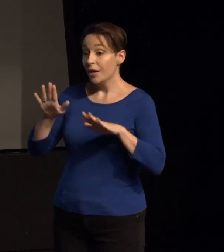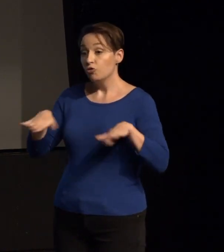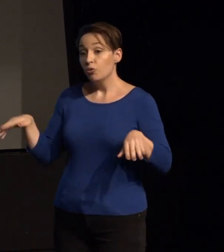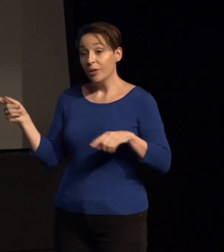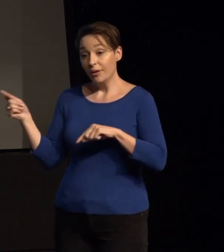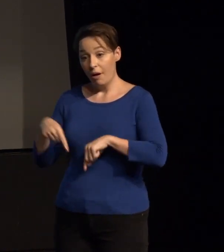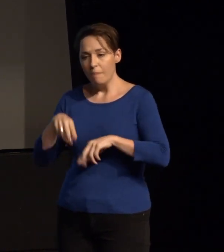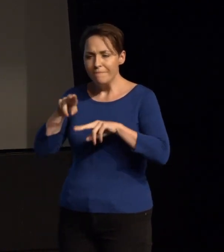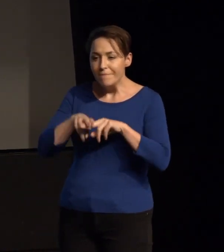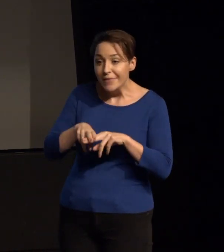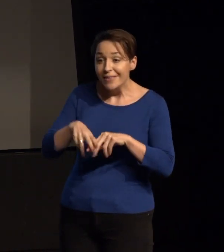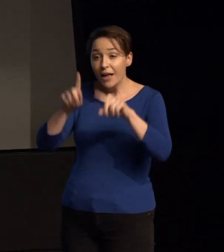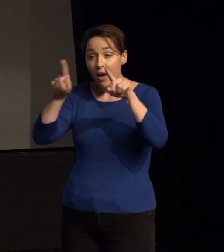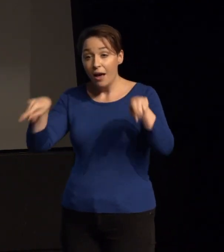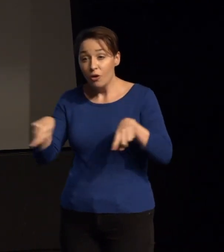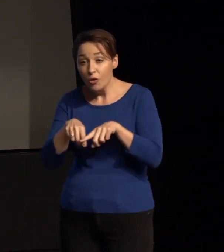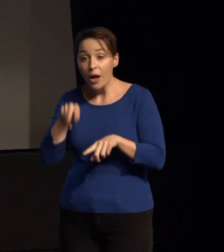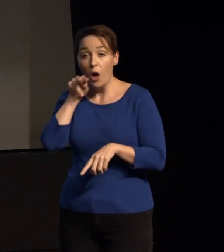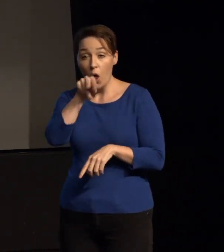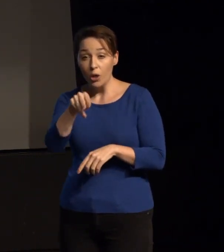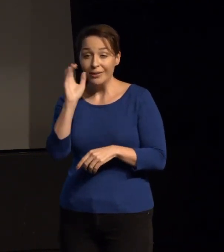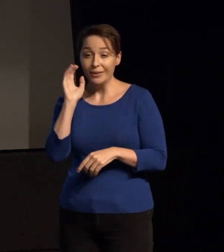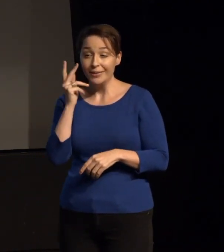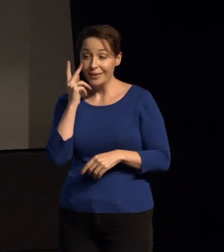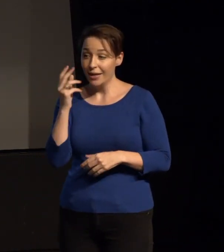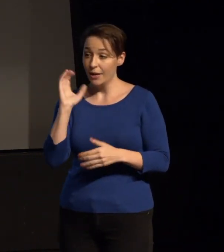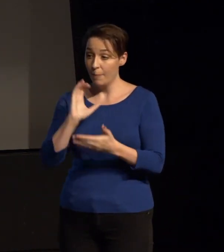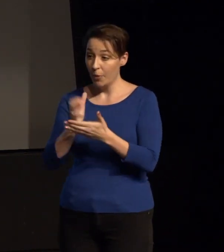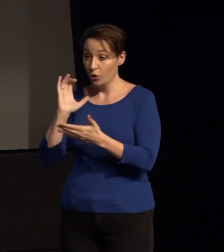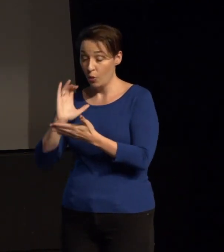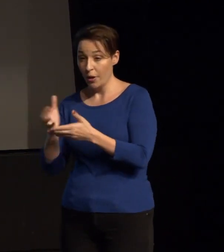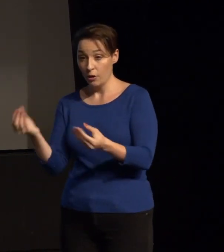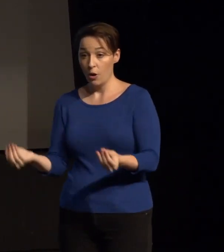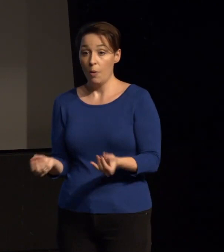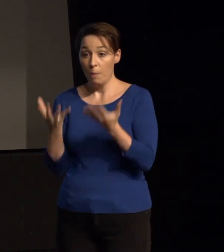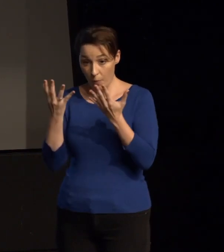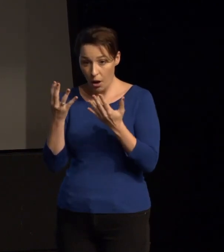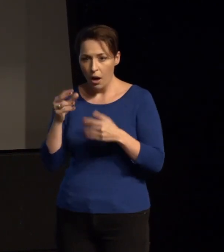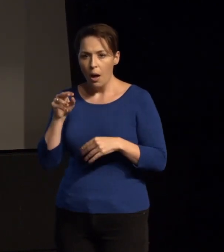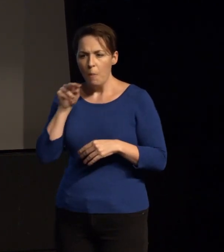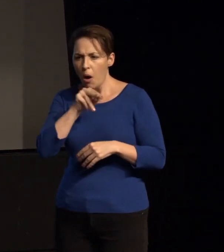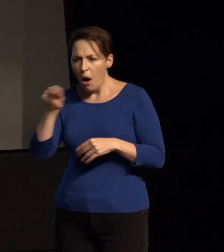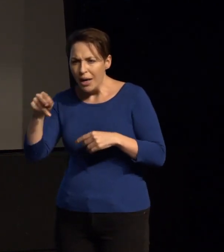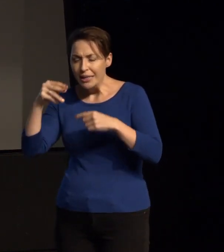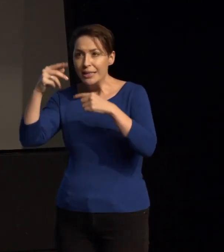The design of our study, is that children come and see pictures on a screen